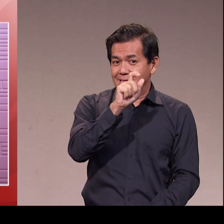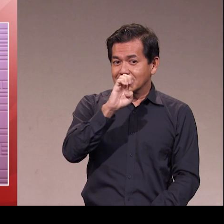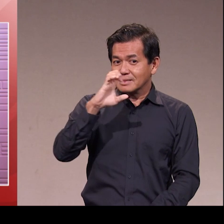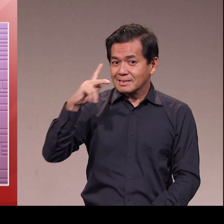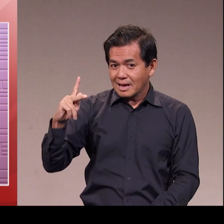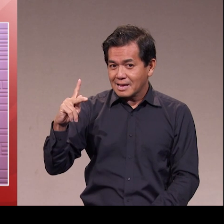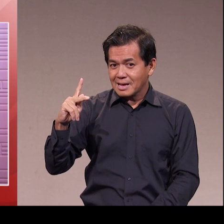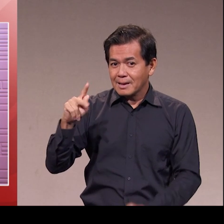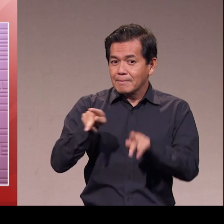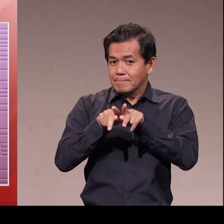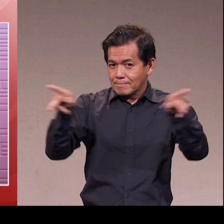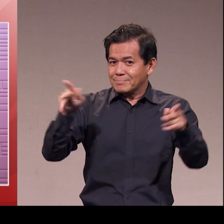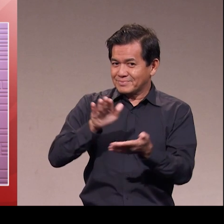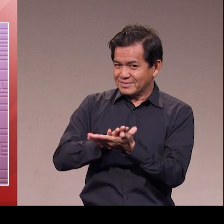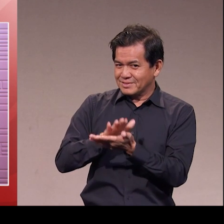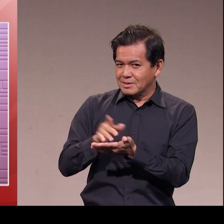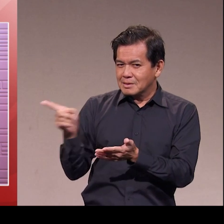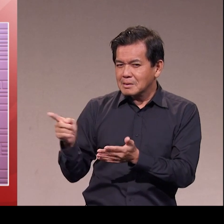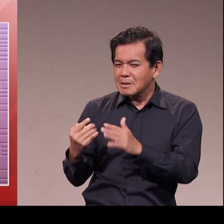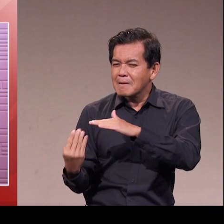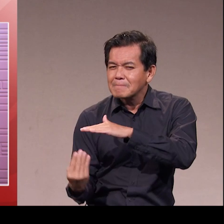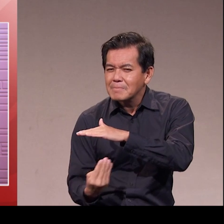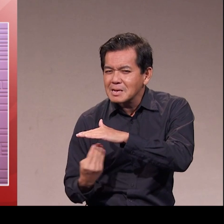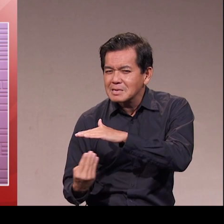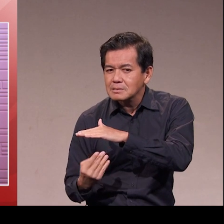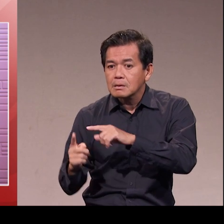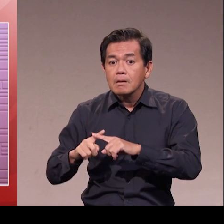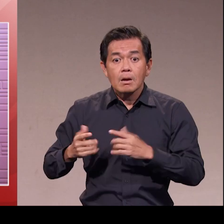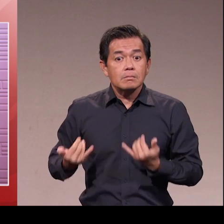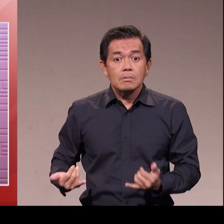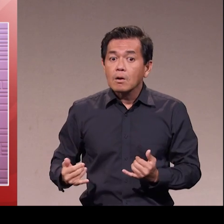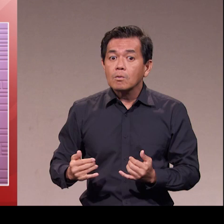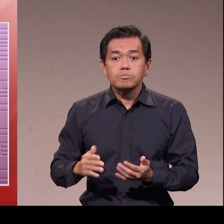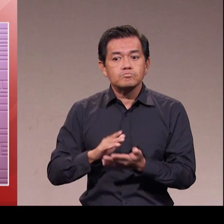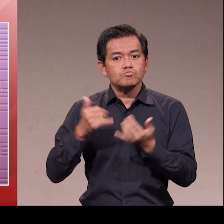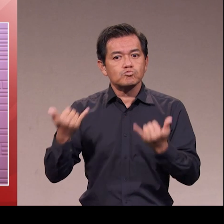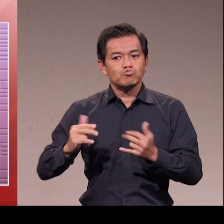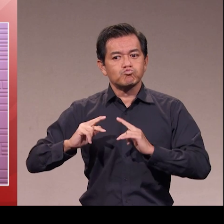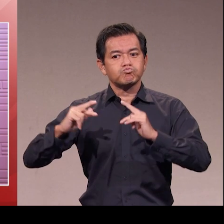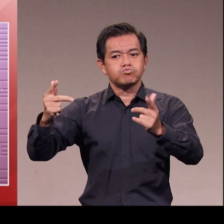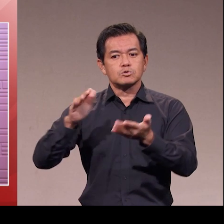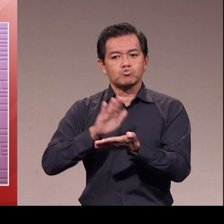Now schools have nice compounds and good facilities.